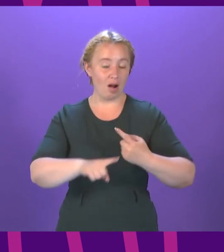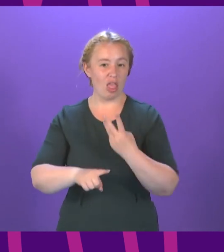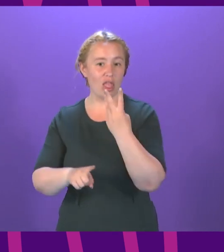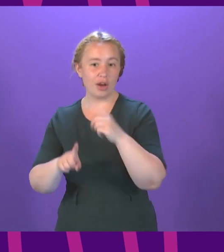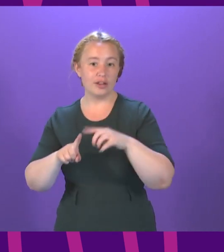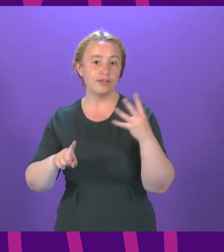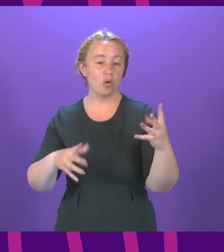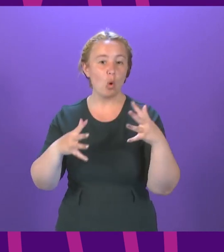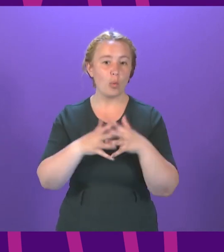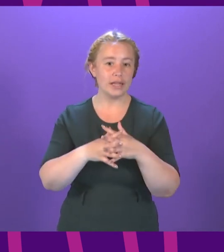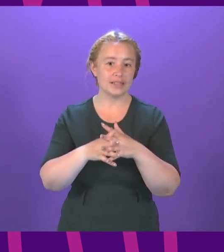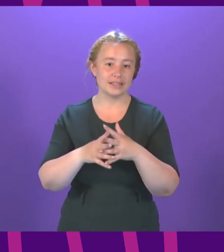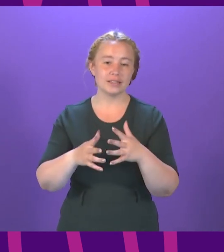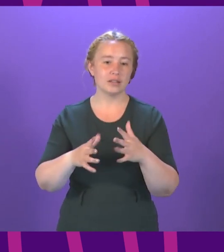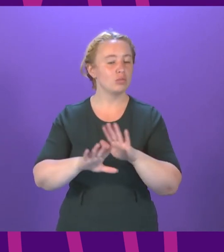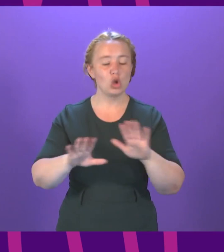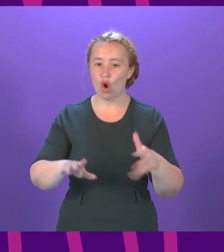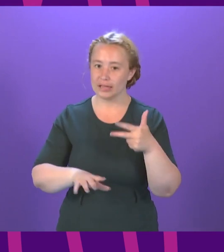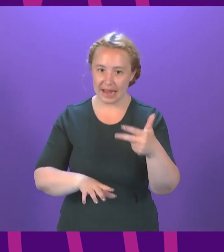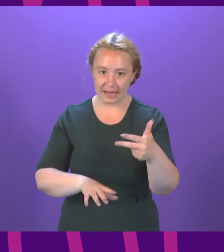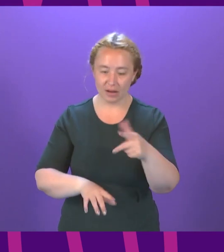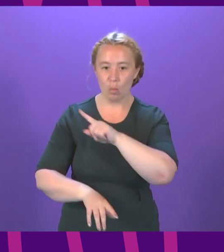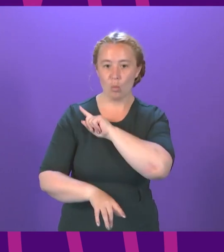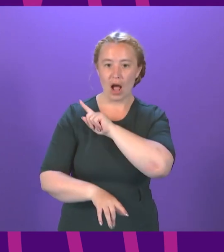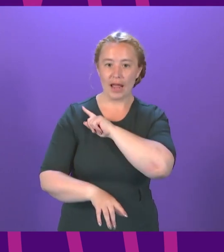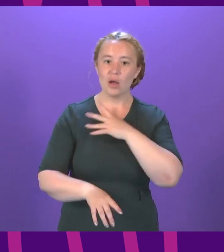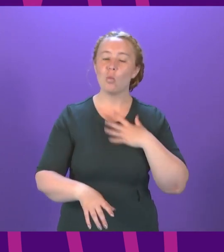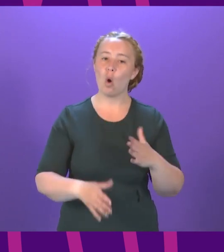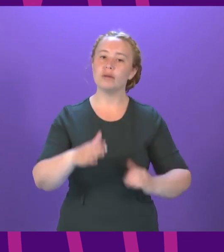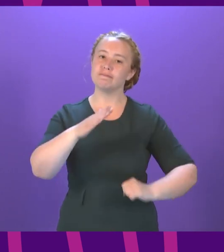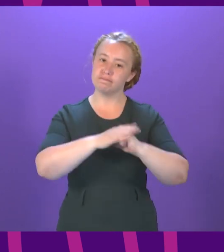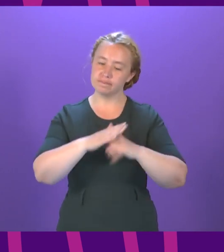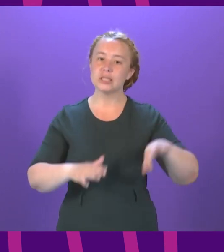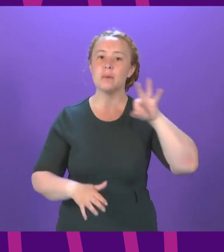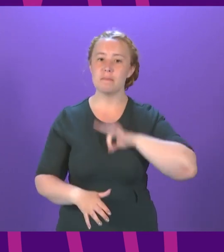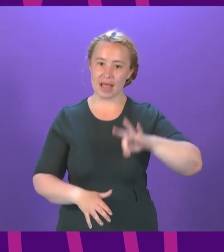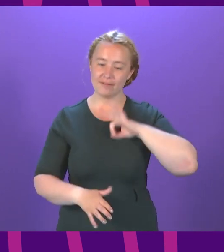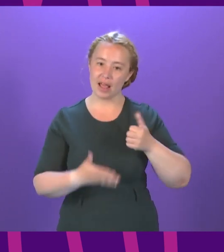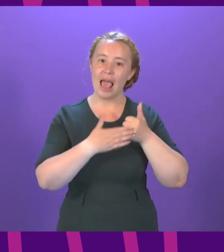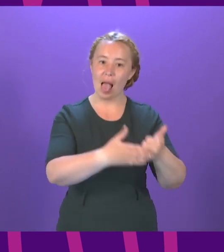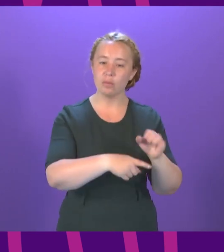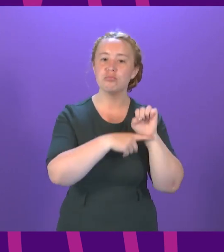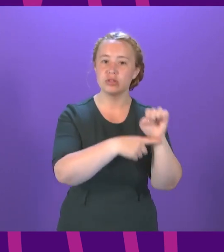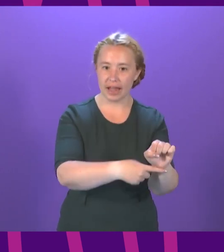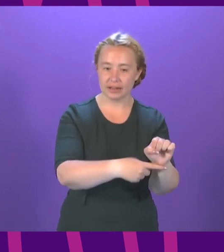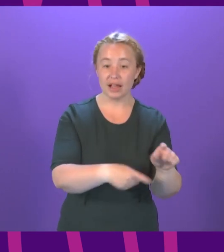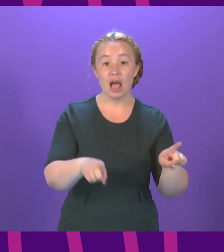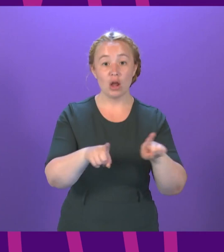dose to provide maximum benefit. We have also prioritised the vaccination of adult household